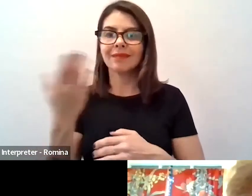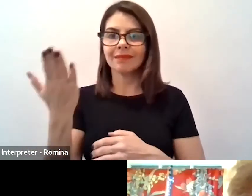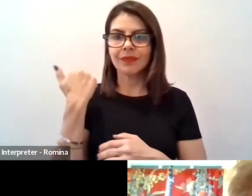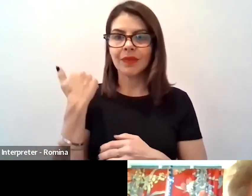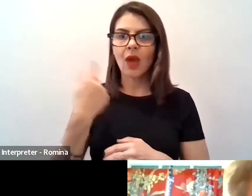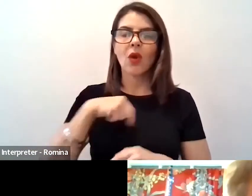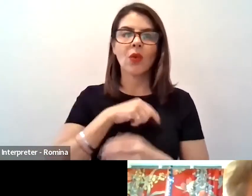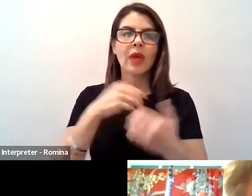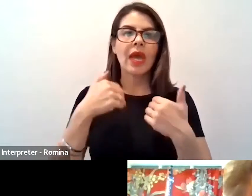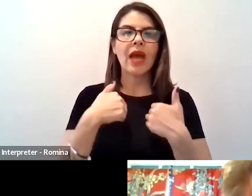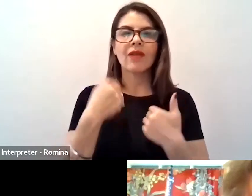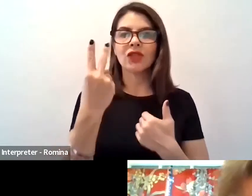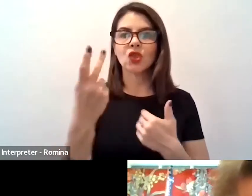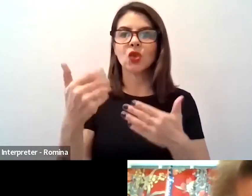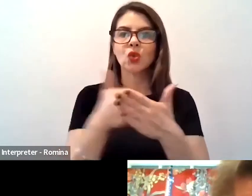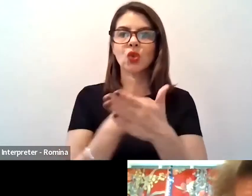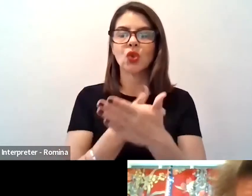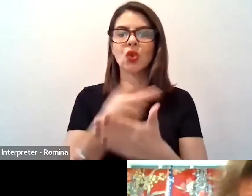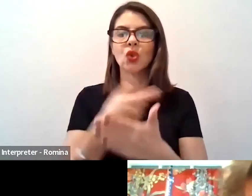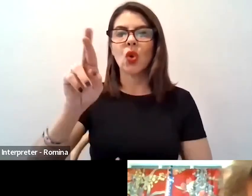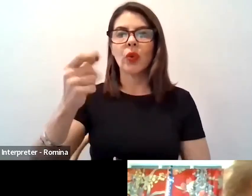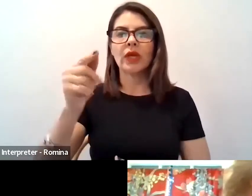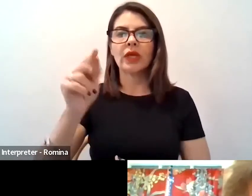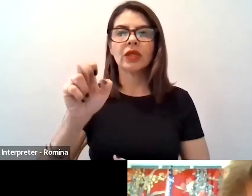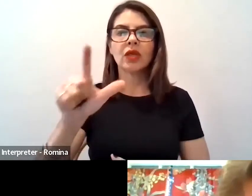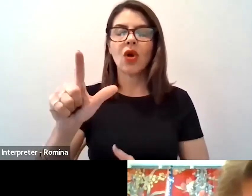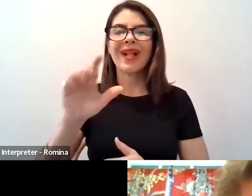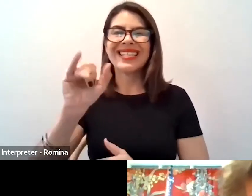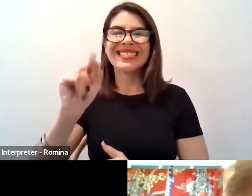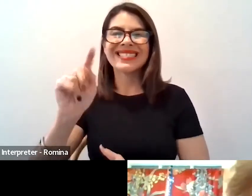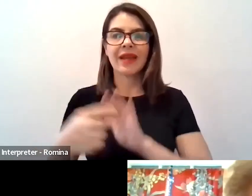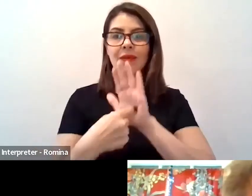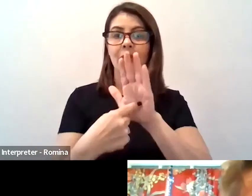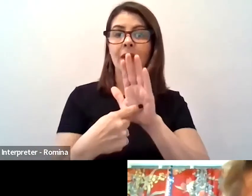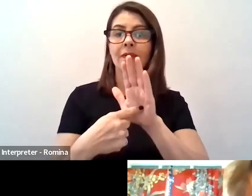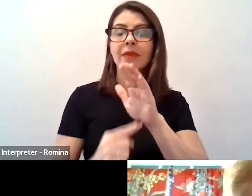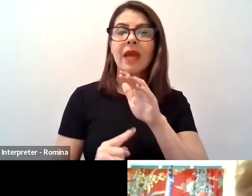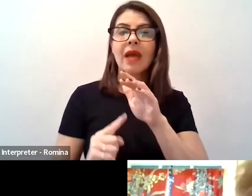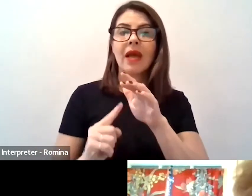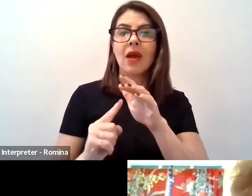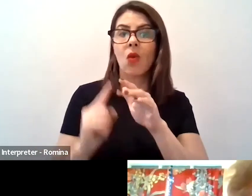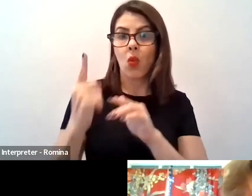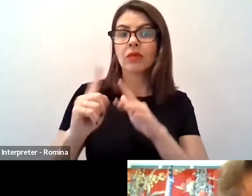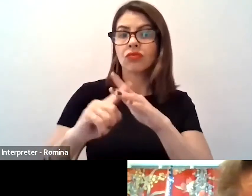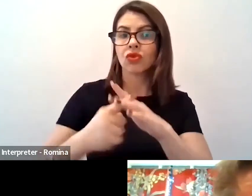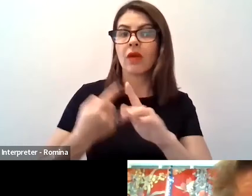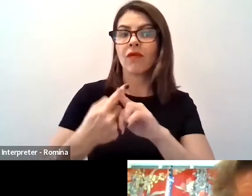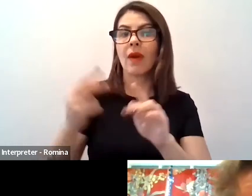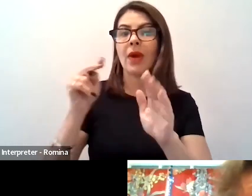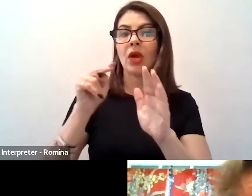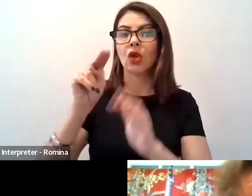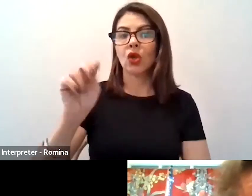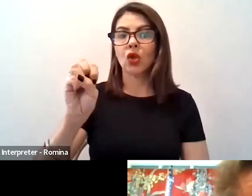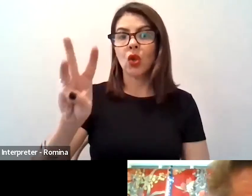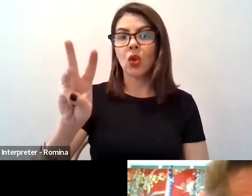we will have two new regional set reps coming very soon. One will be based in New Mexico and that rep will be covering exclusively